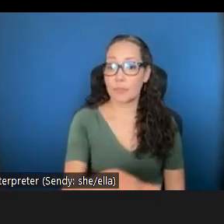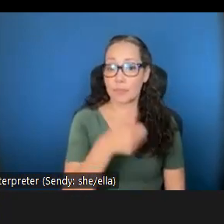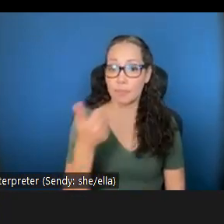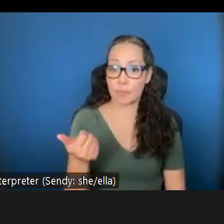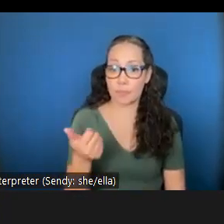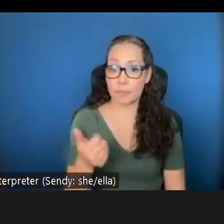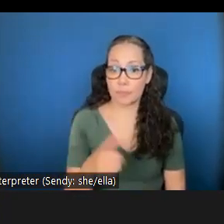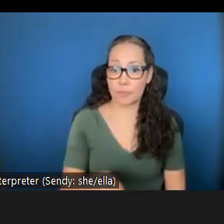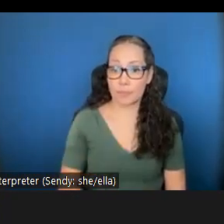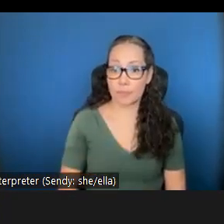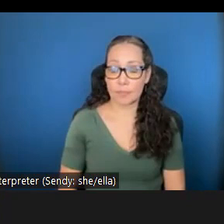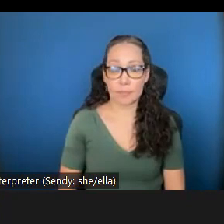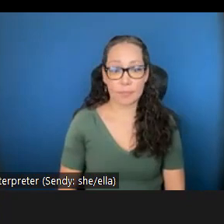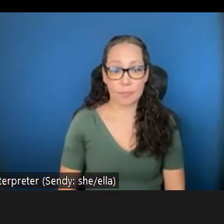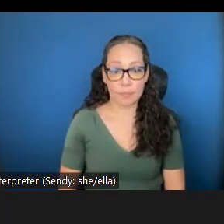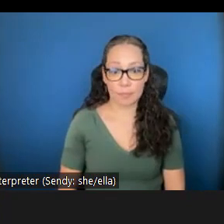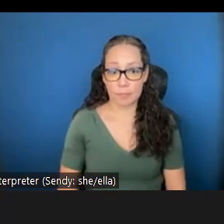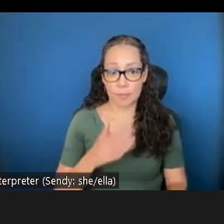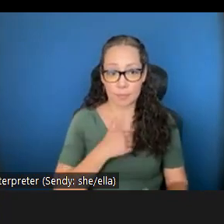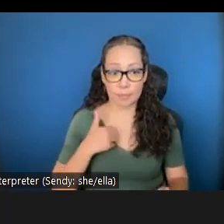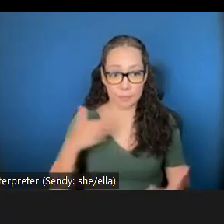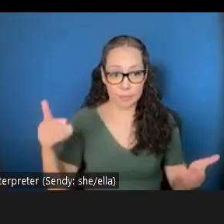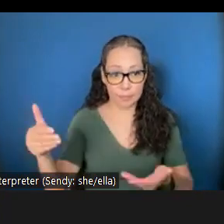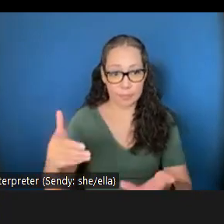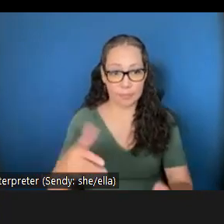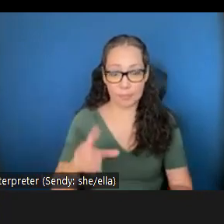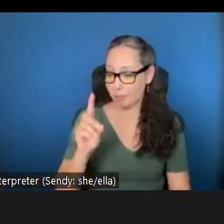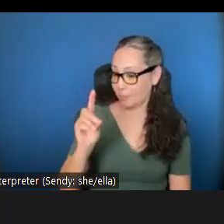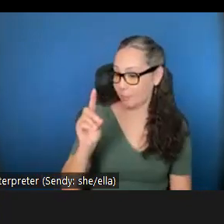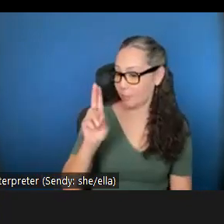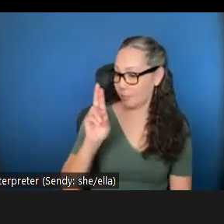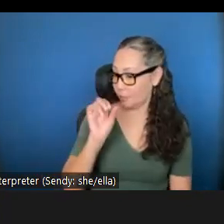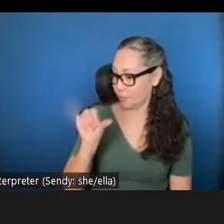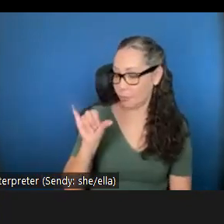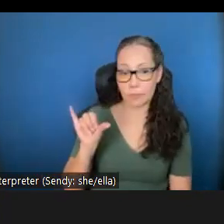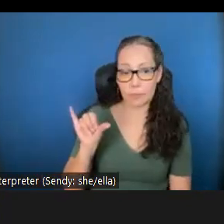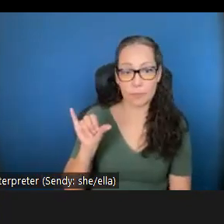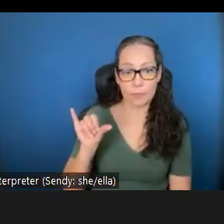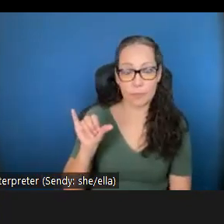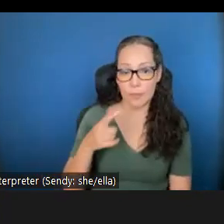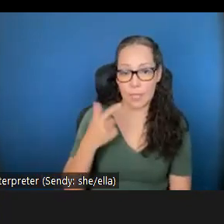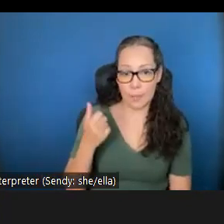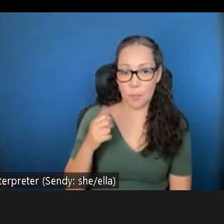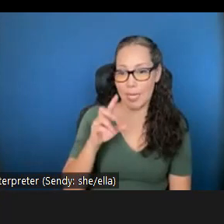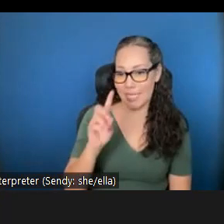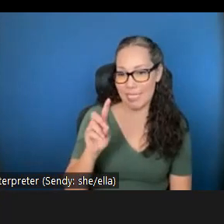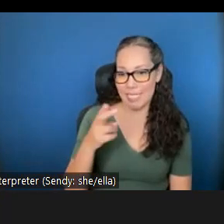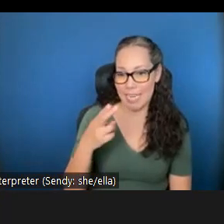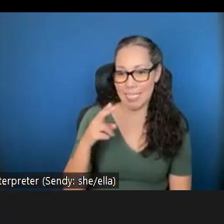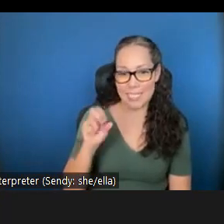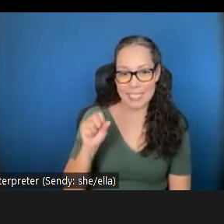introduce yourself good morning my name is Dey Nan I'm here with uh HCS as well thank you thank you